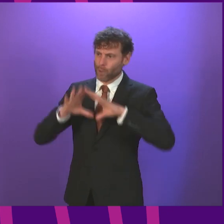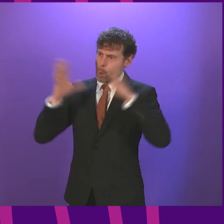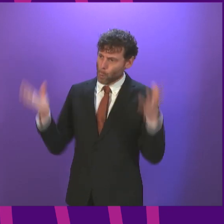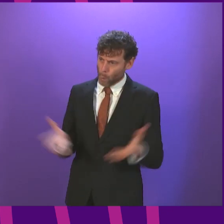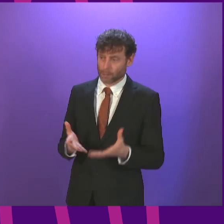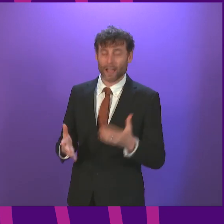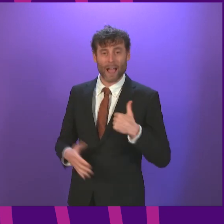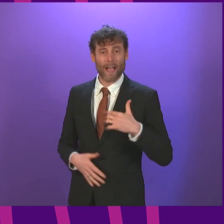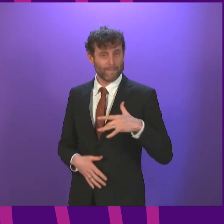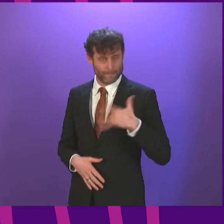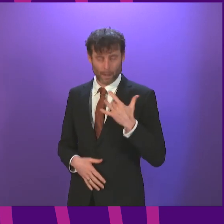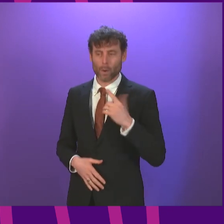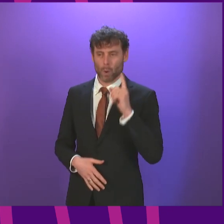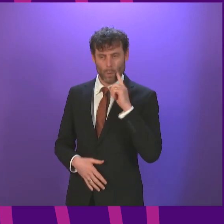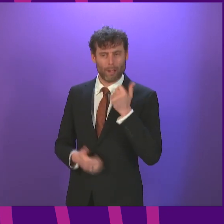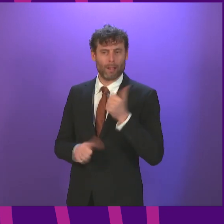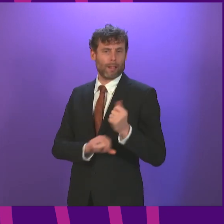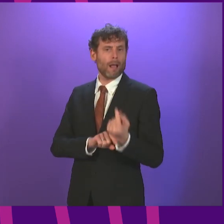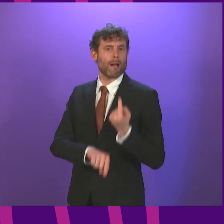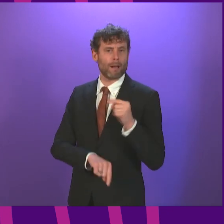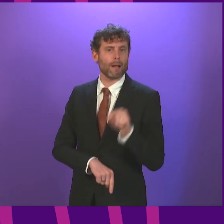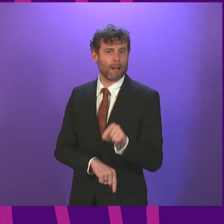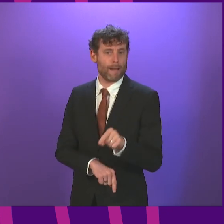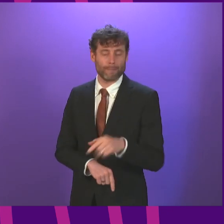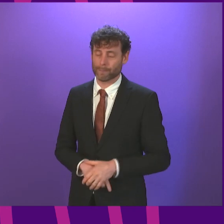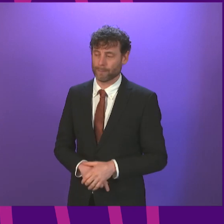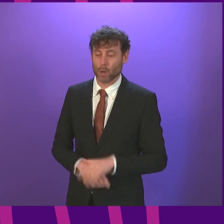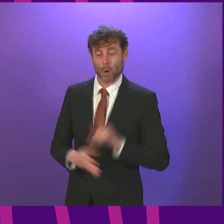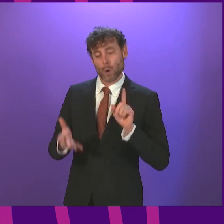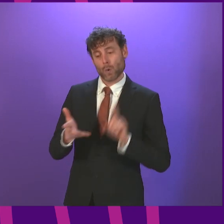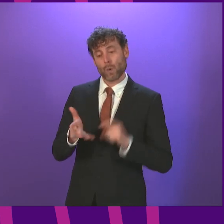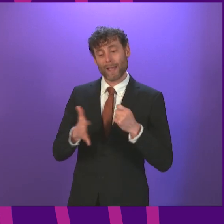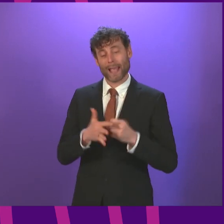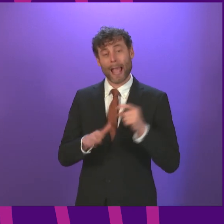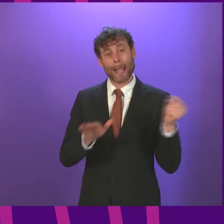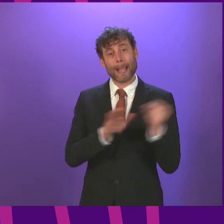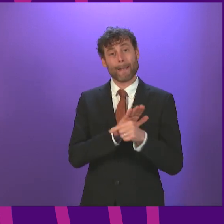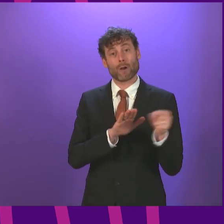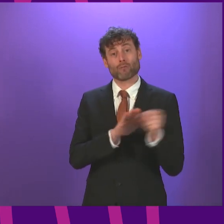I very much share concerns about the impact of UK immigration policies on our long-term